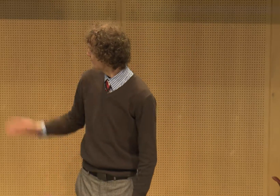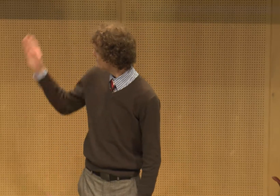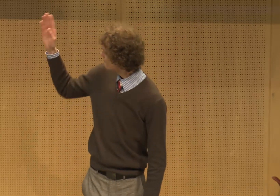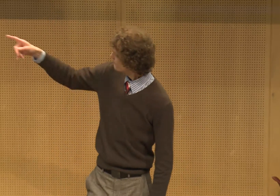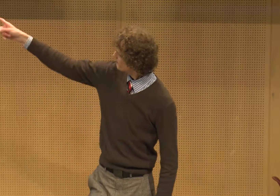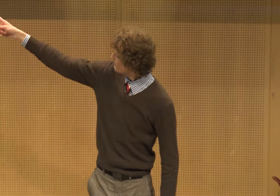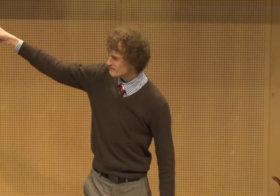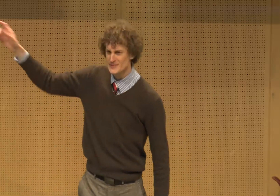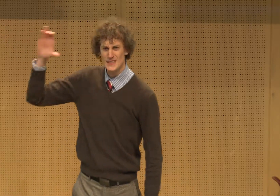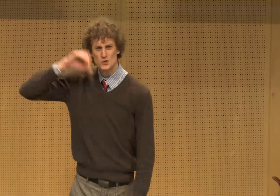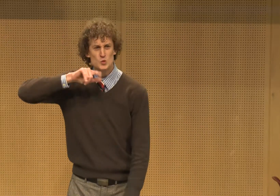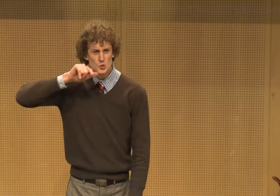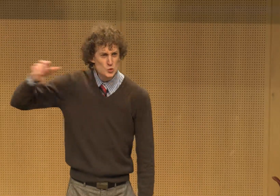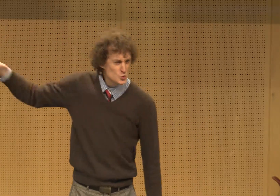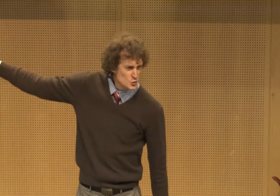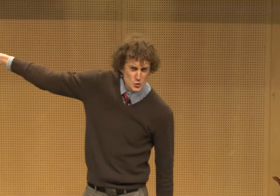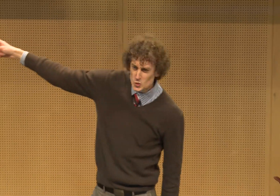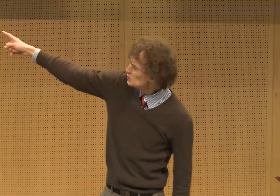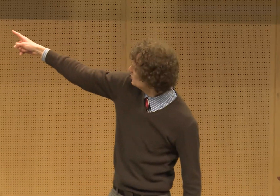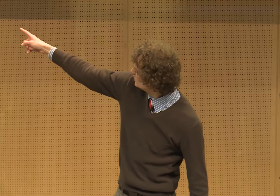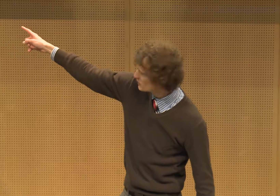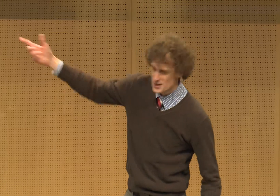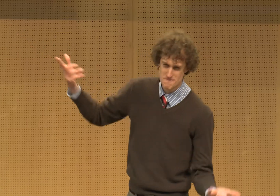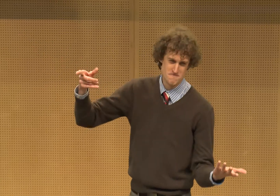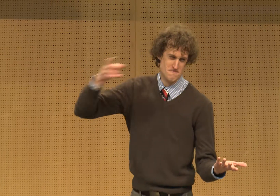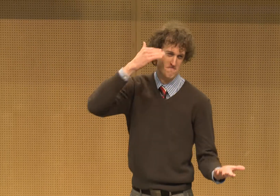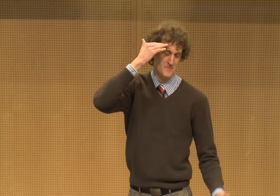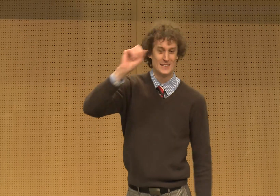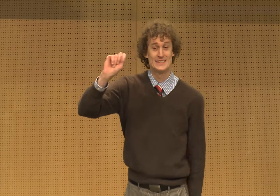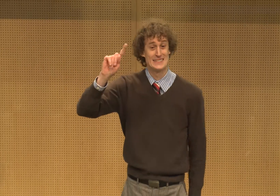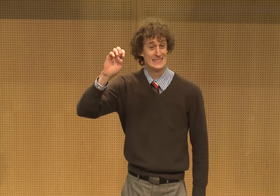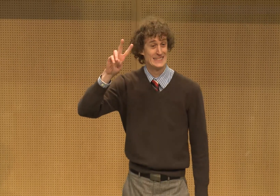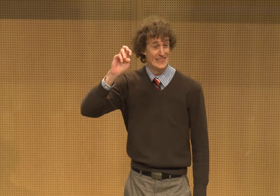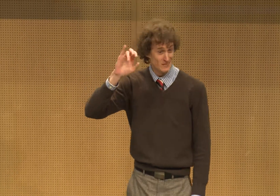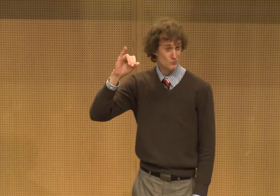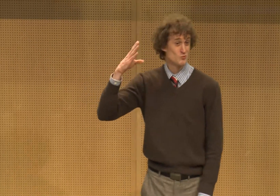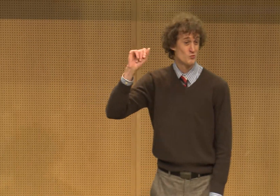the Xbox, and it was really exciting. This picture on the bottom, do you guys know who this is?